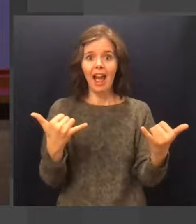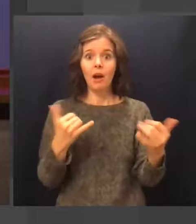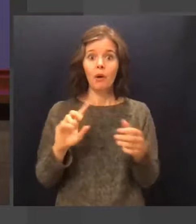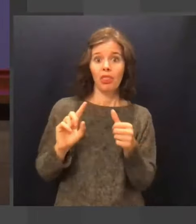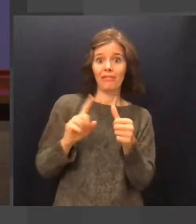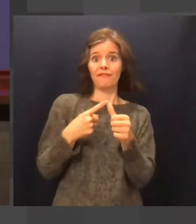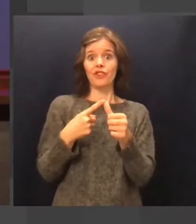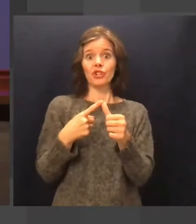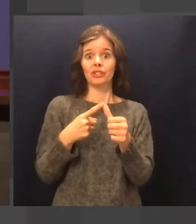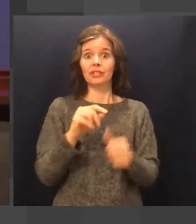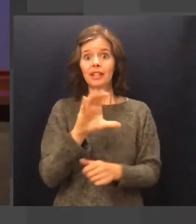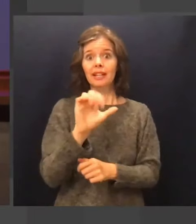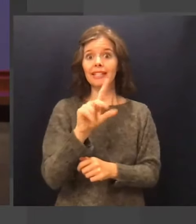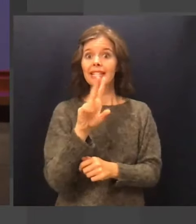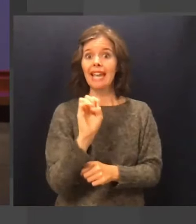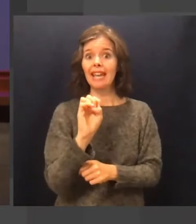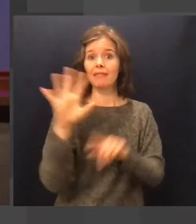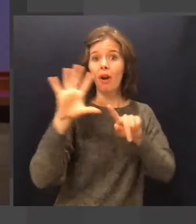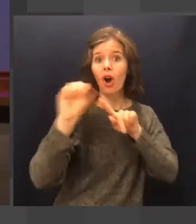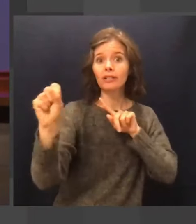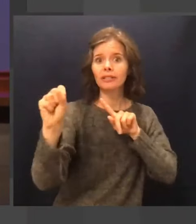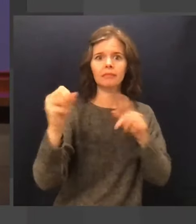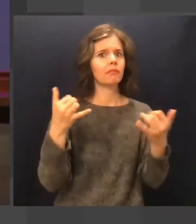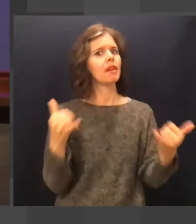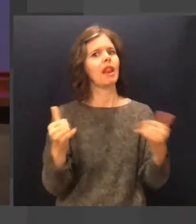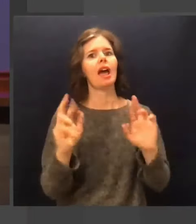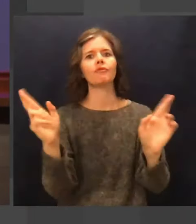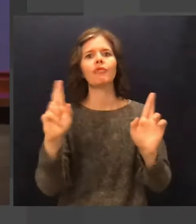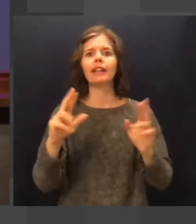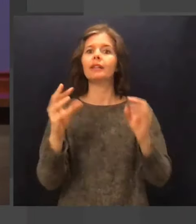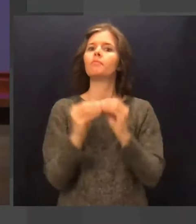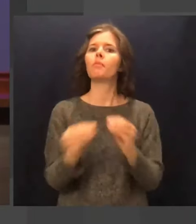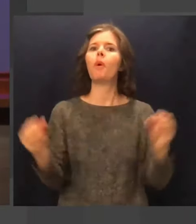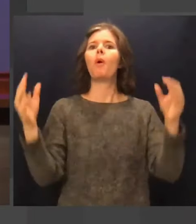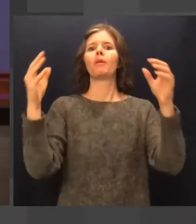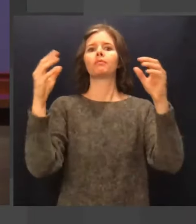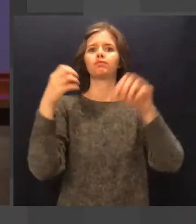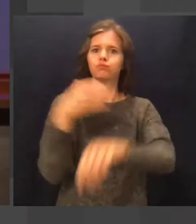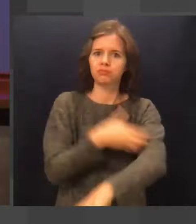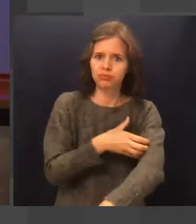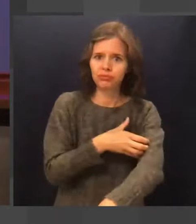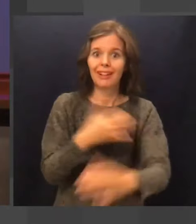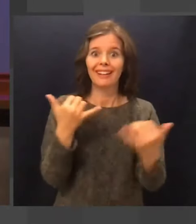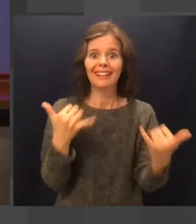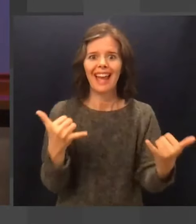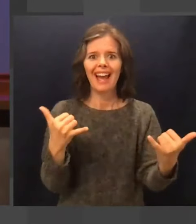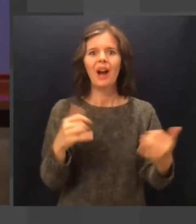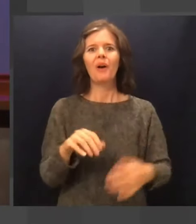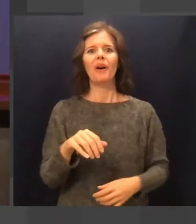FEATURES FOR THE CAVES WERE AWESOME IT'S TIME FOR EVEN MORE